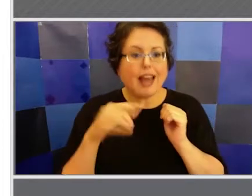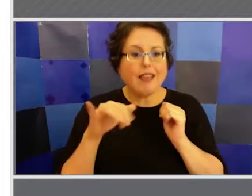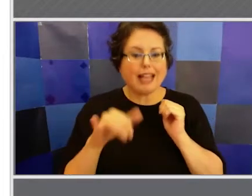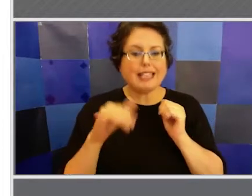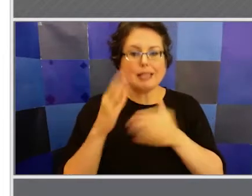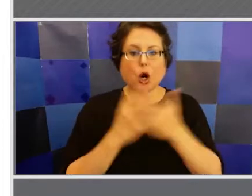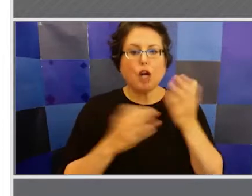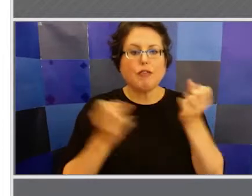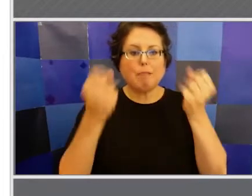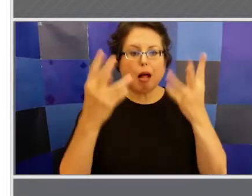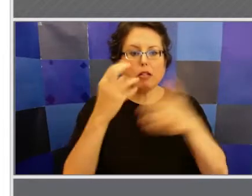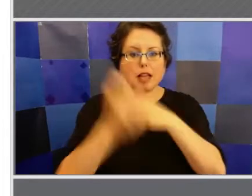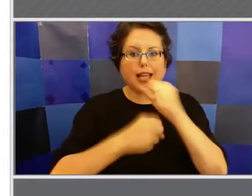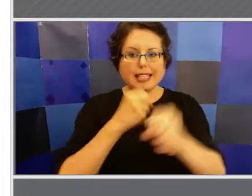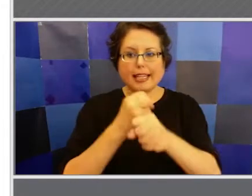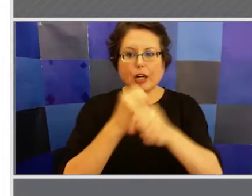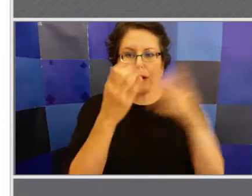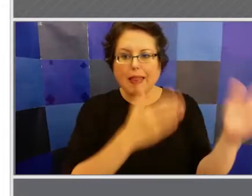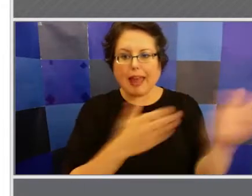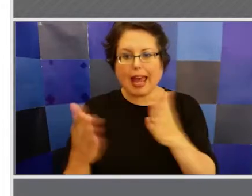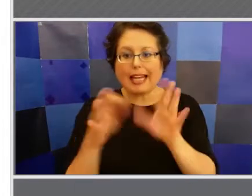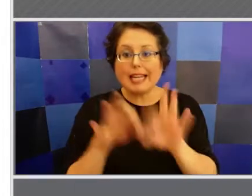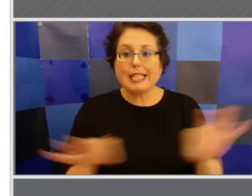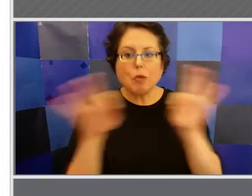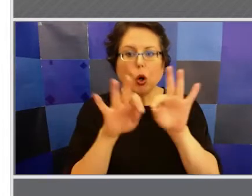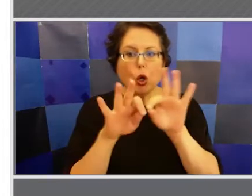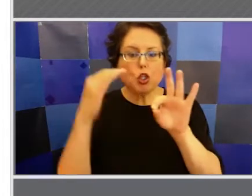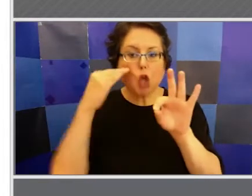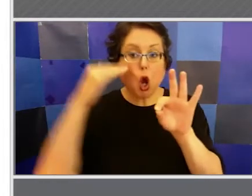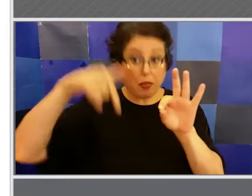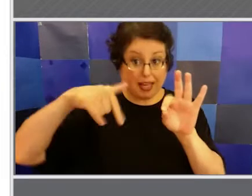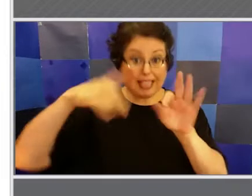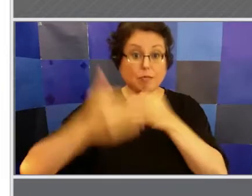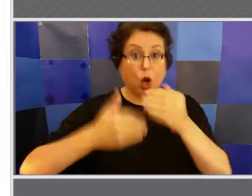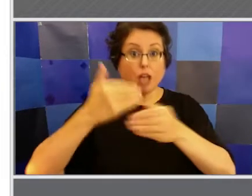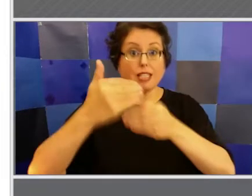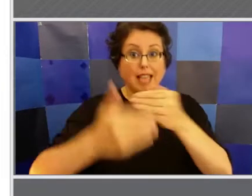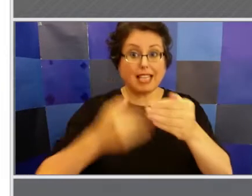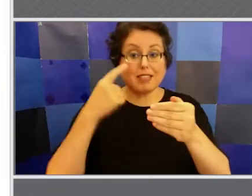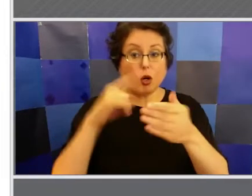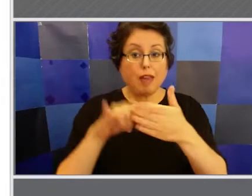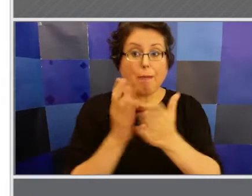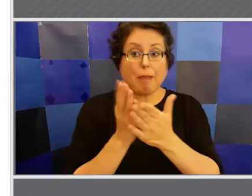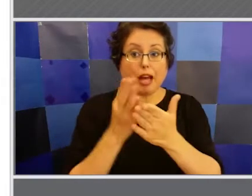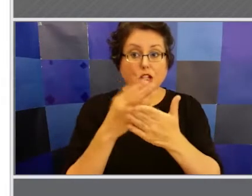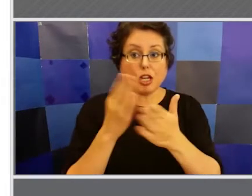It's important to note that for this process for the annual budgeting process actually